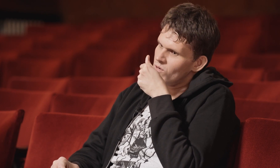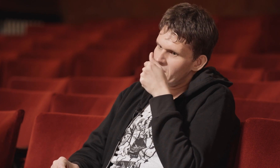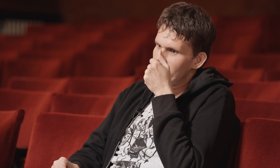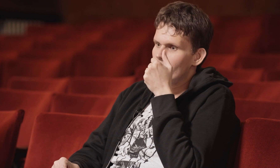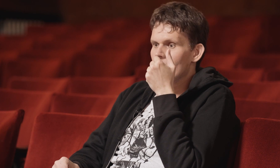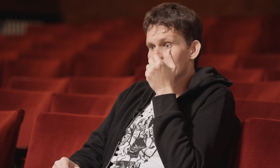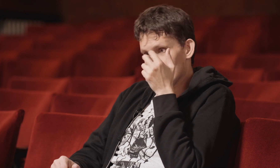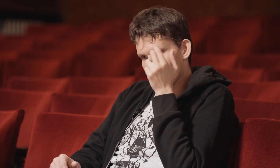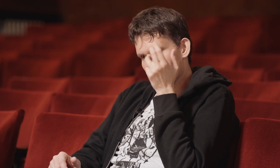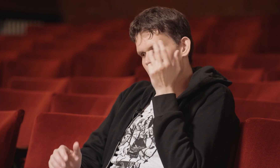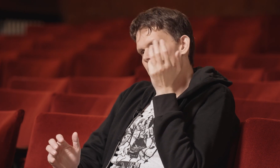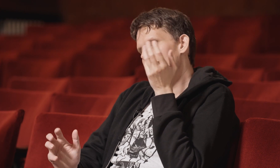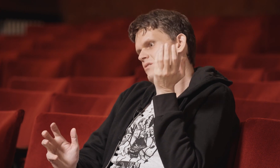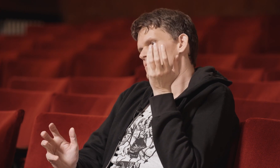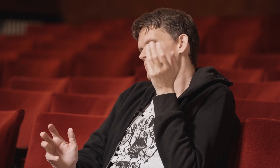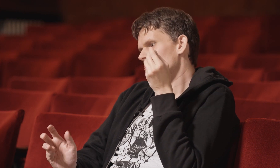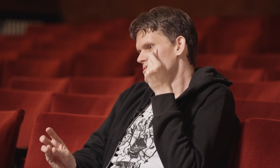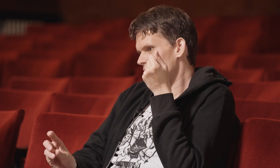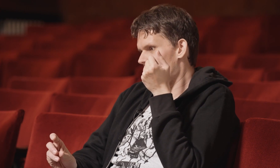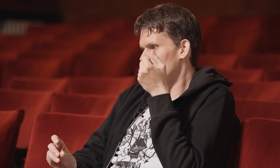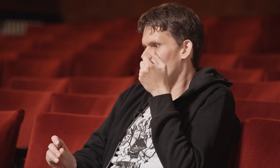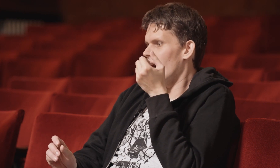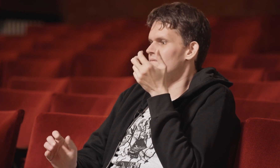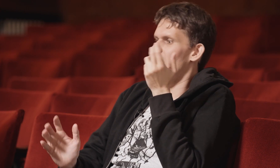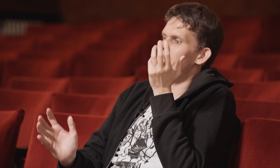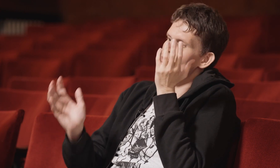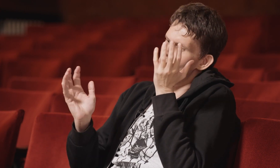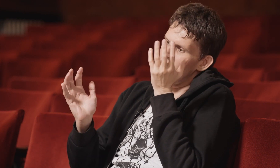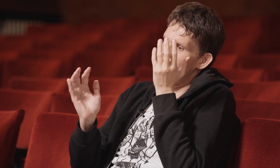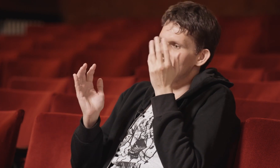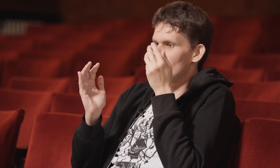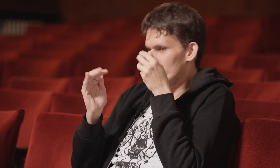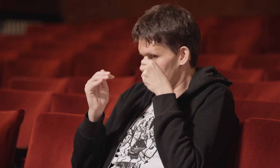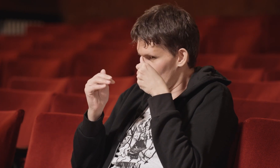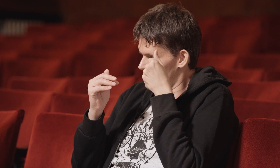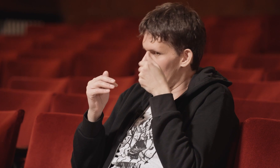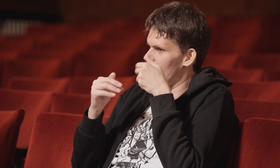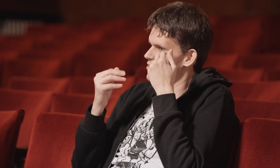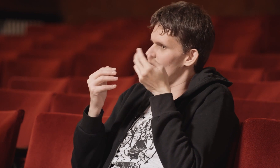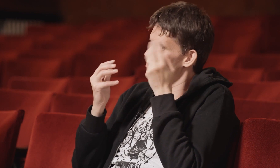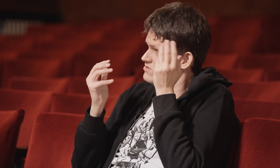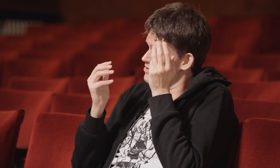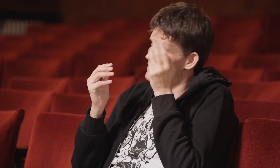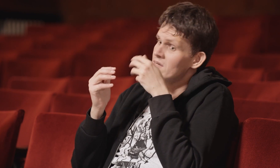because, I'm tall. I think of myself... I look good.